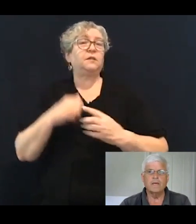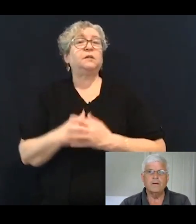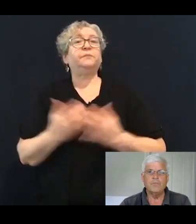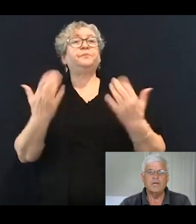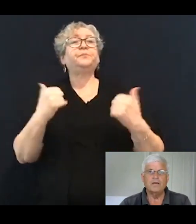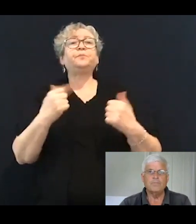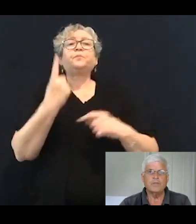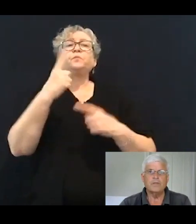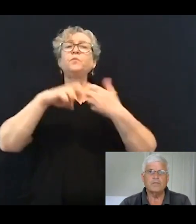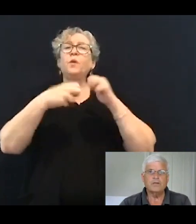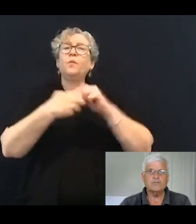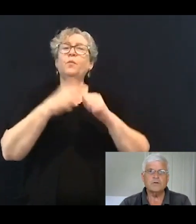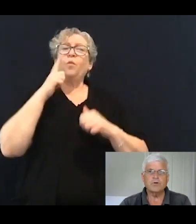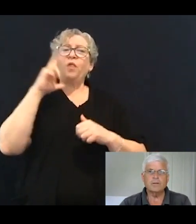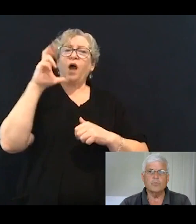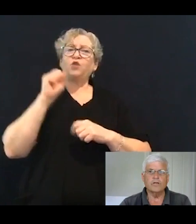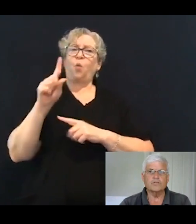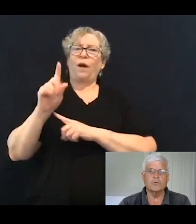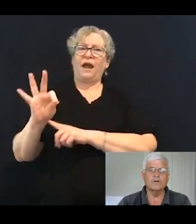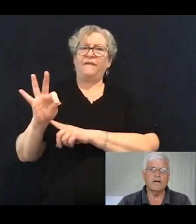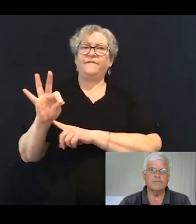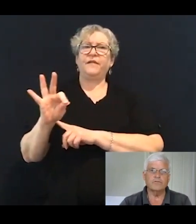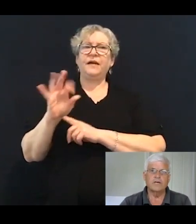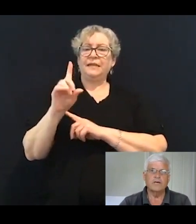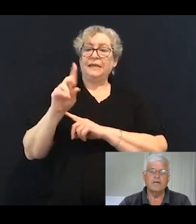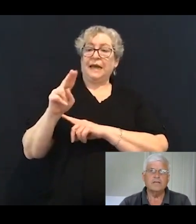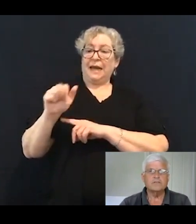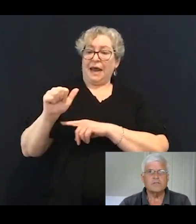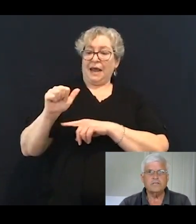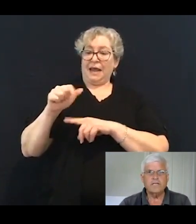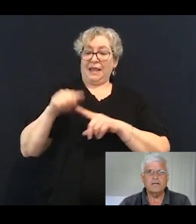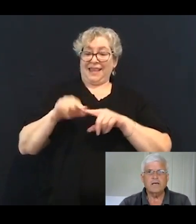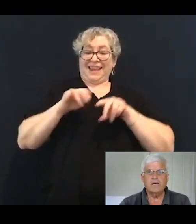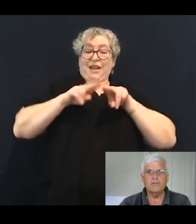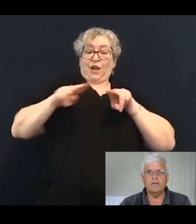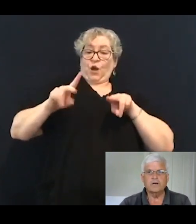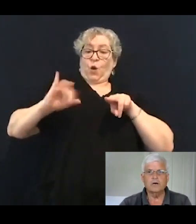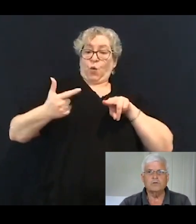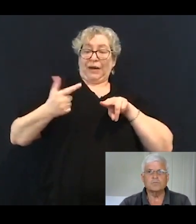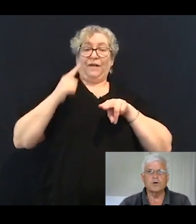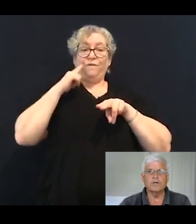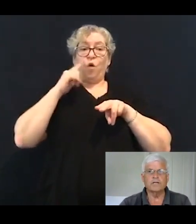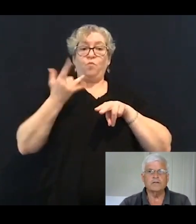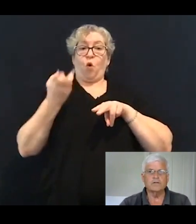The interesting problem with Usher 1F is that the DNA that encodes protocadherin-15